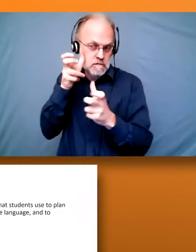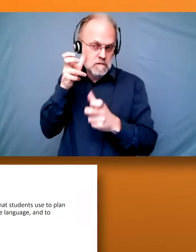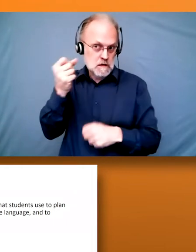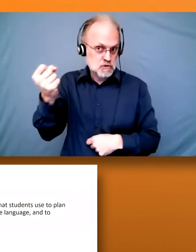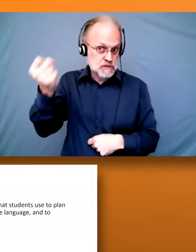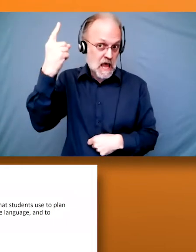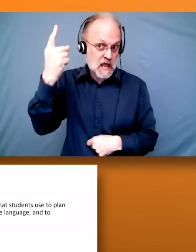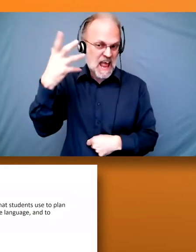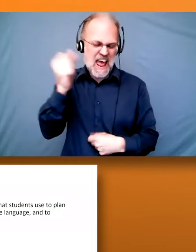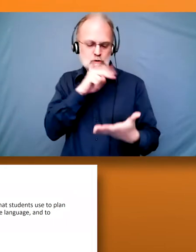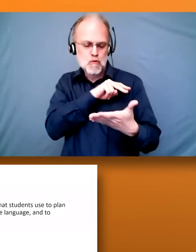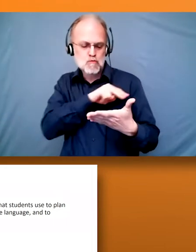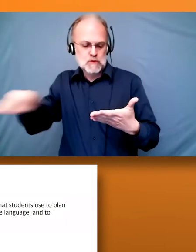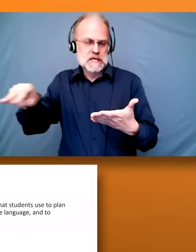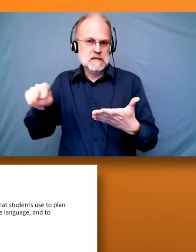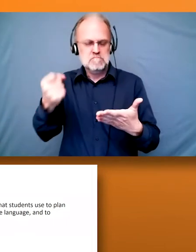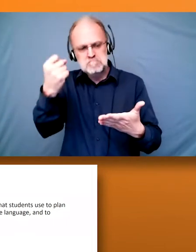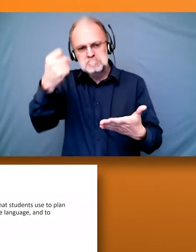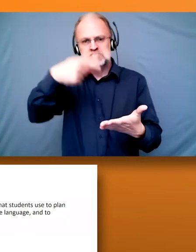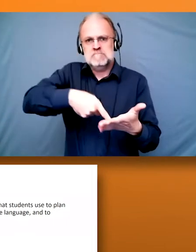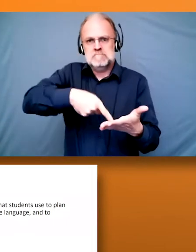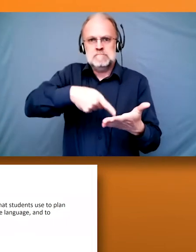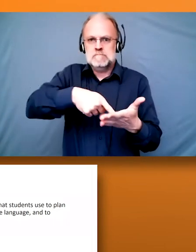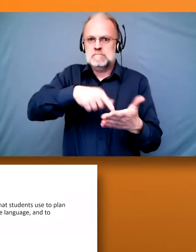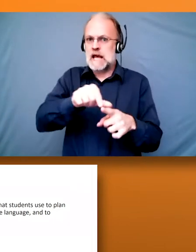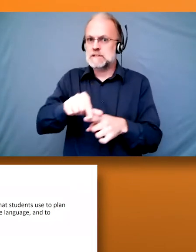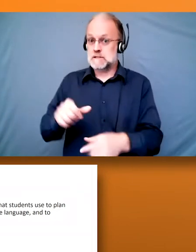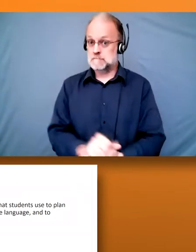understand receptive language, and to comprehend a text.